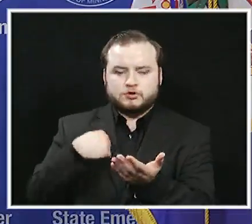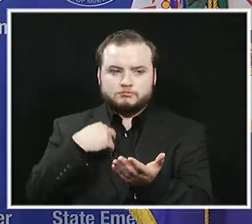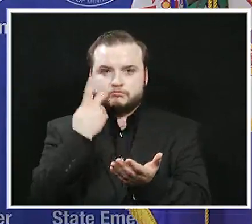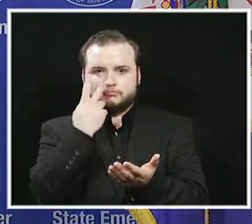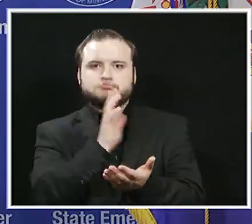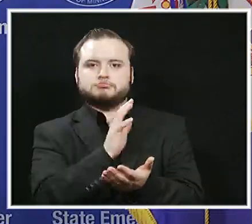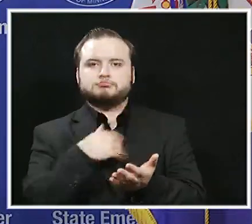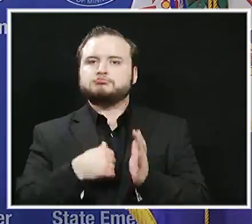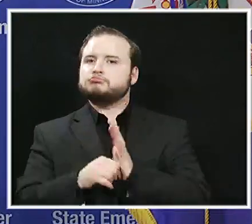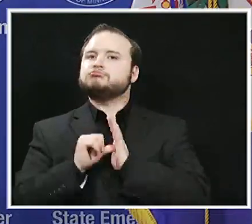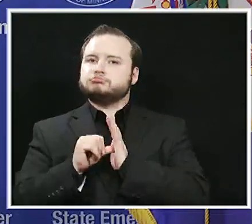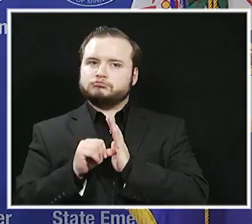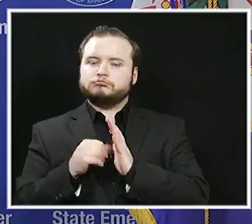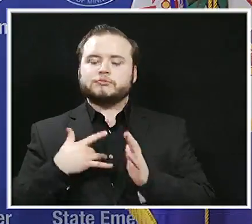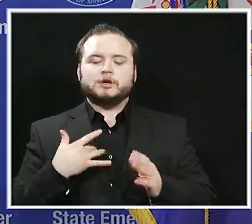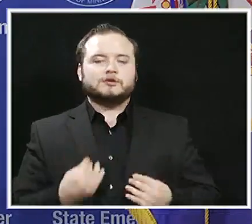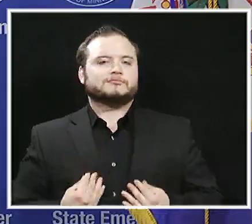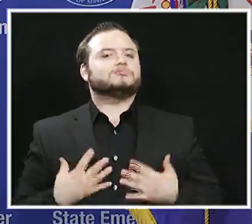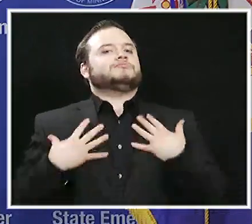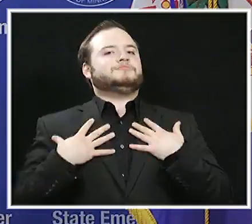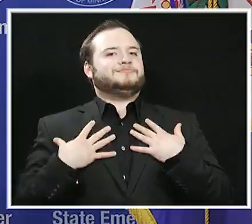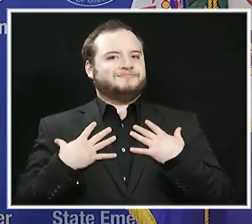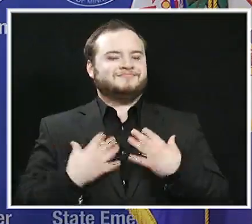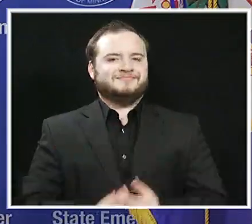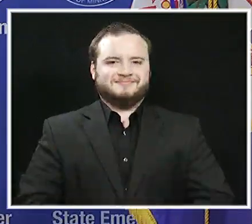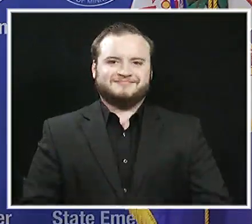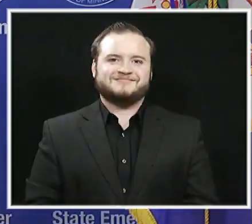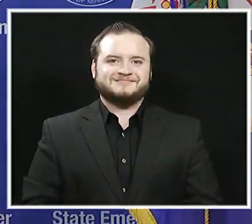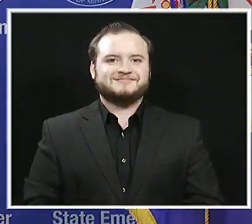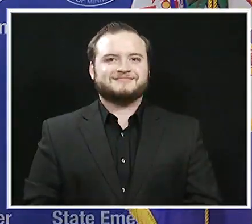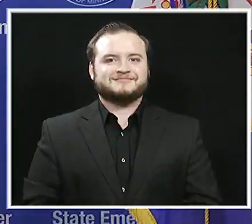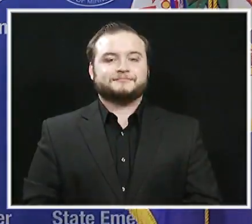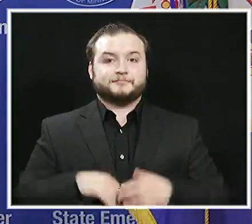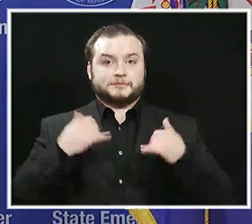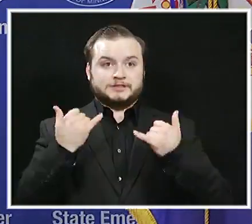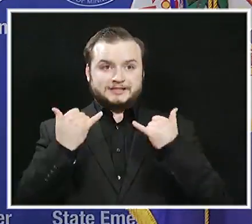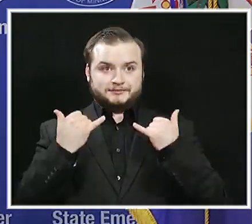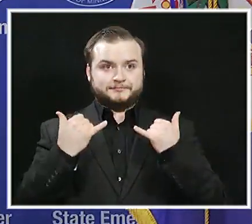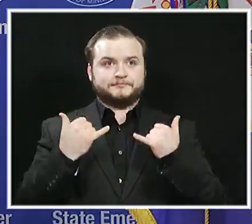incredibly productive. The partnership was incredibly focused. The groundbreaking work that we